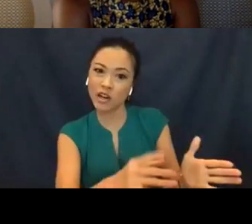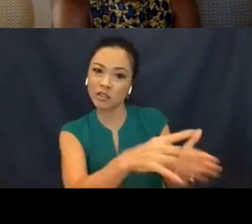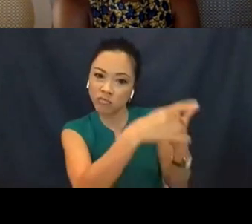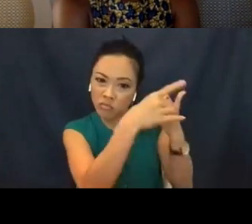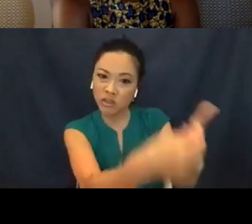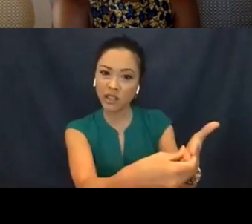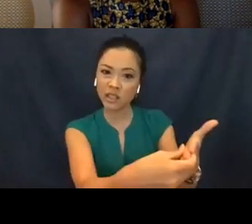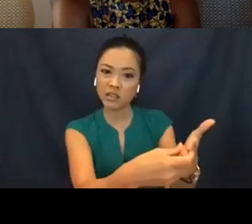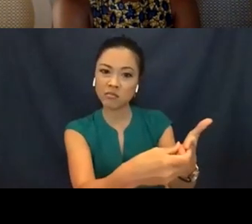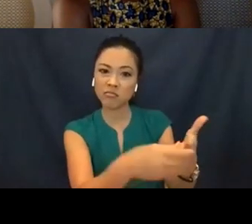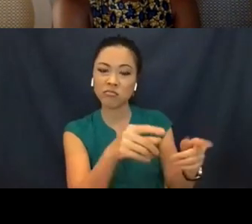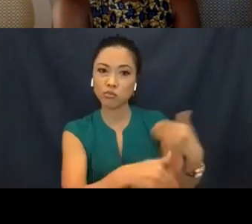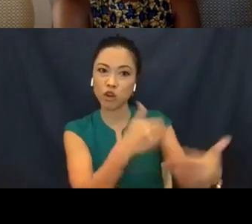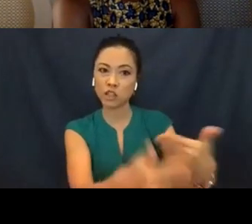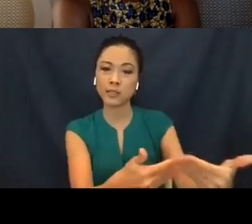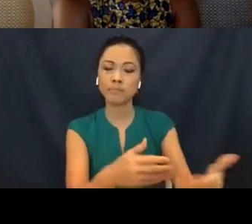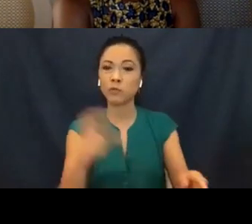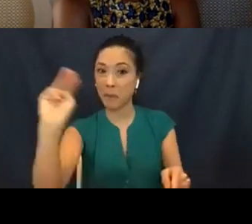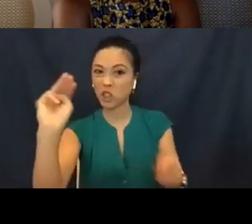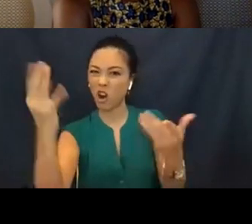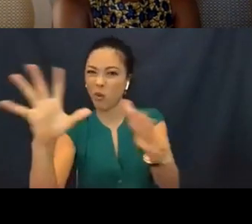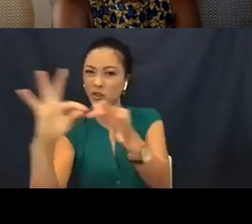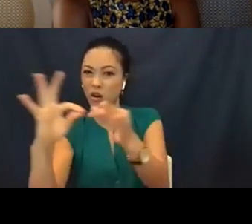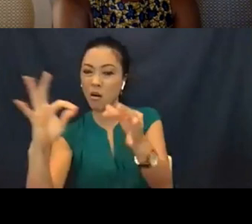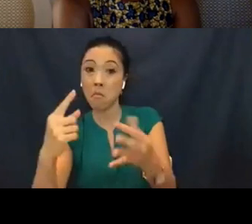bit more, I just want to make sure we're explicit in talking about that.